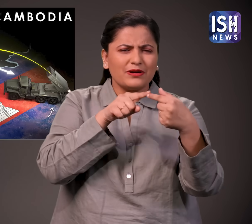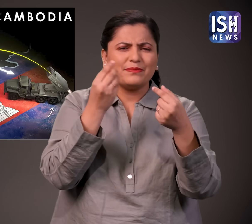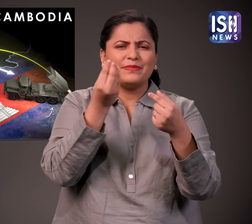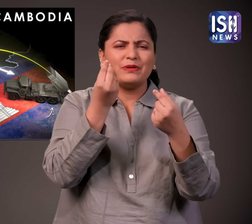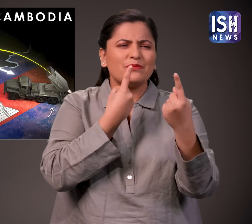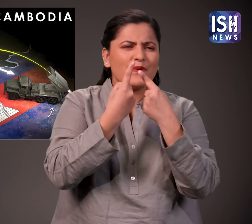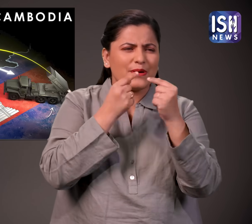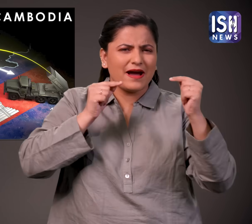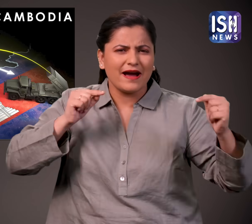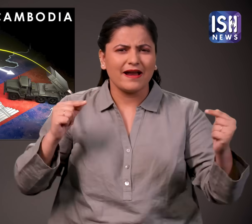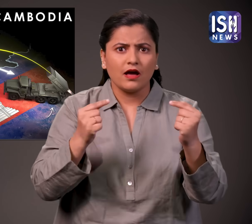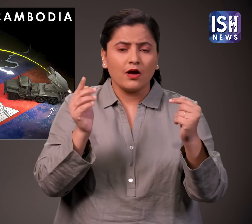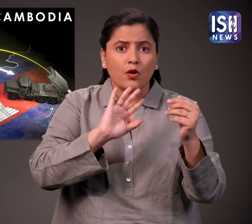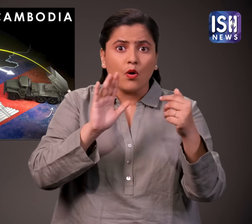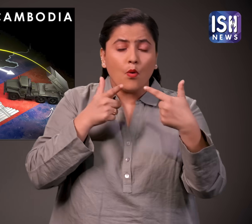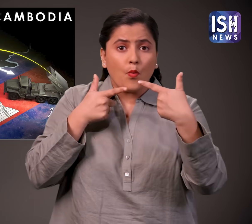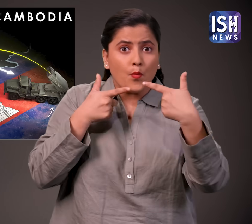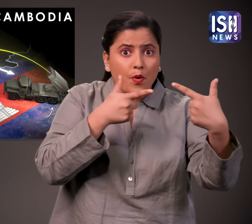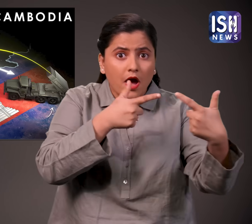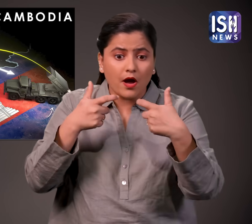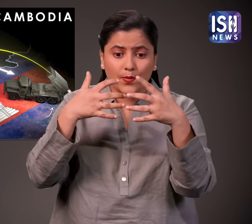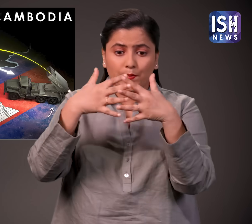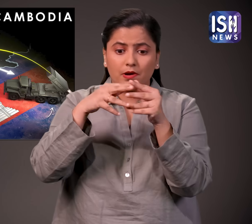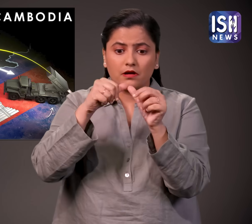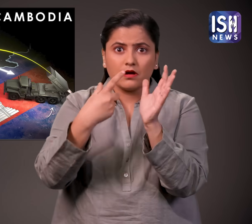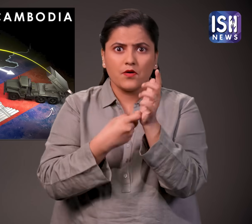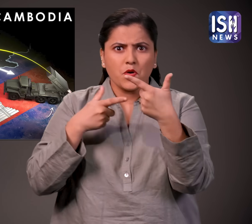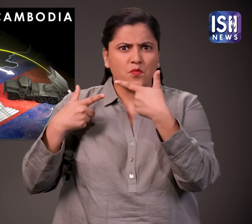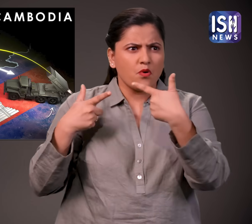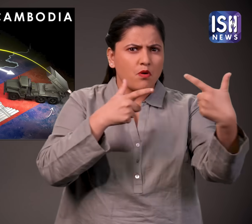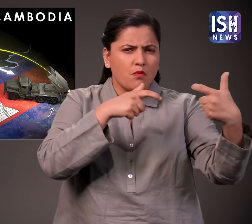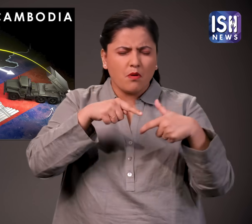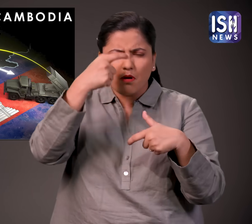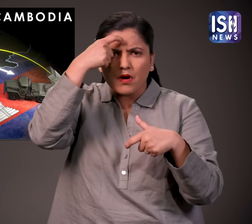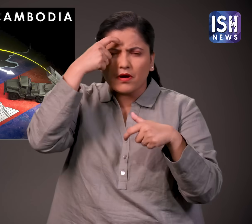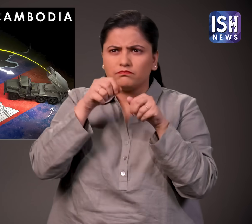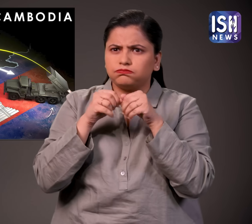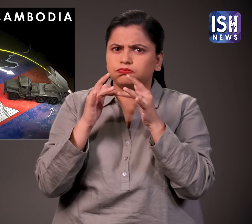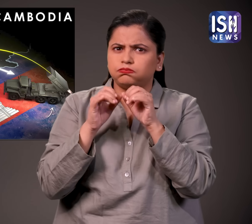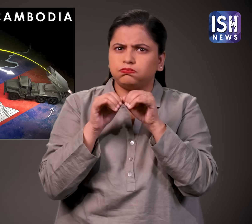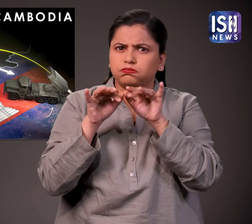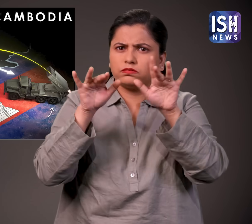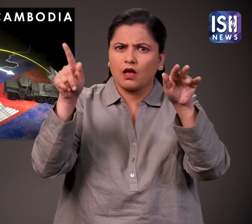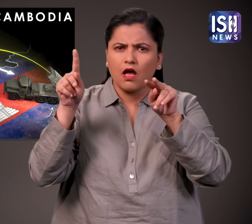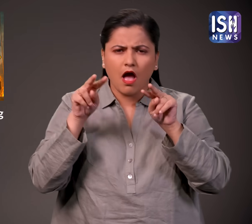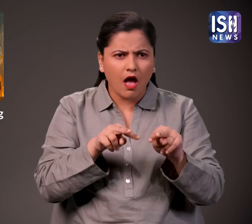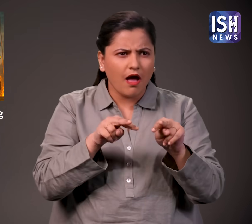This is not a small dispute; there is an actual war going on between them.